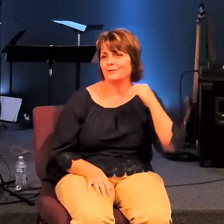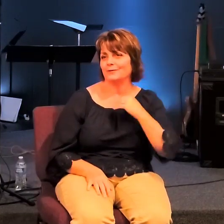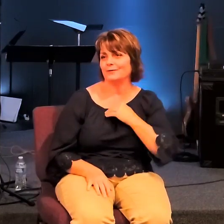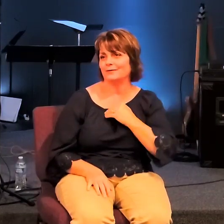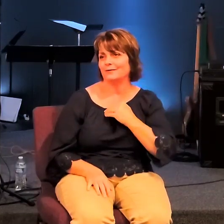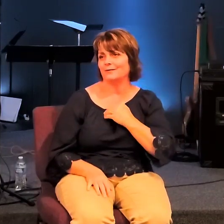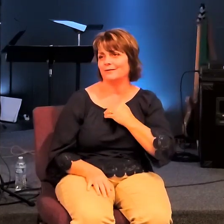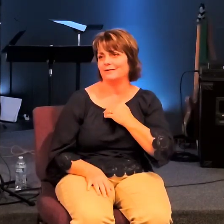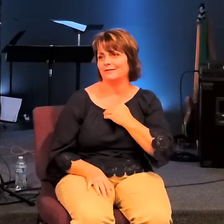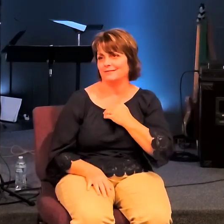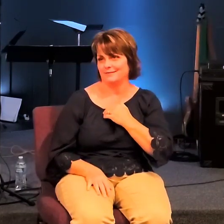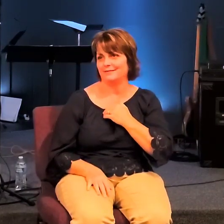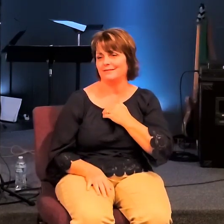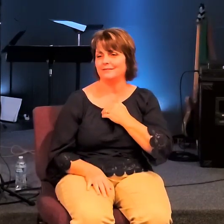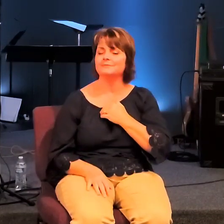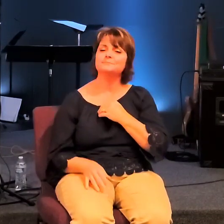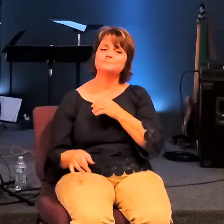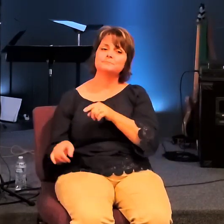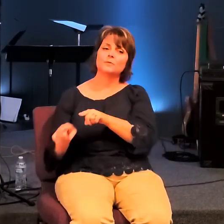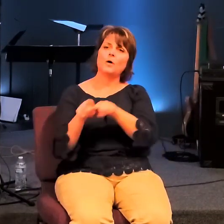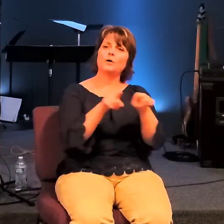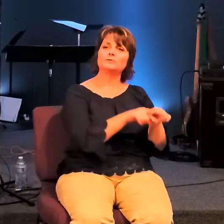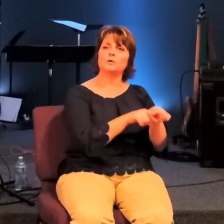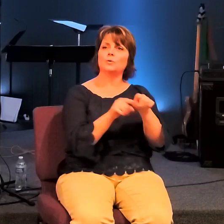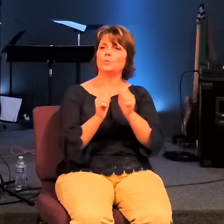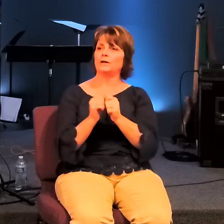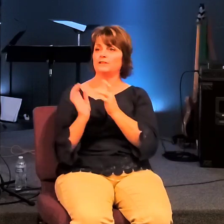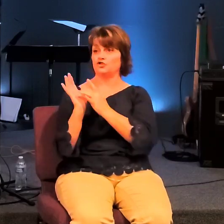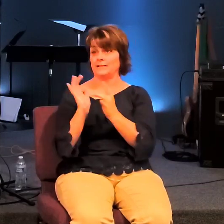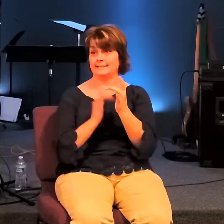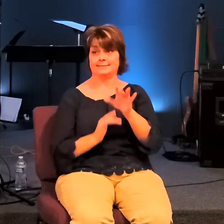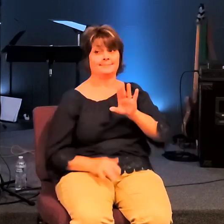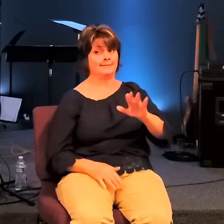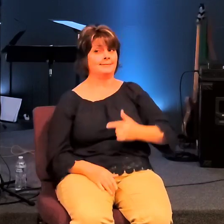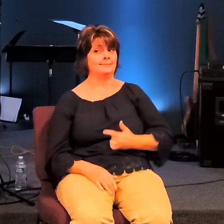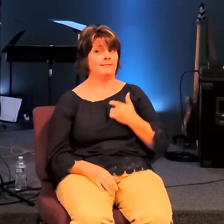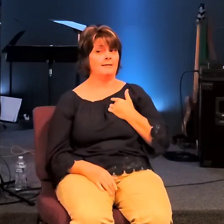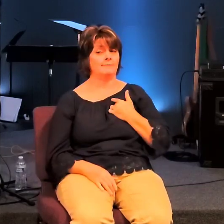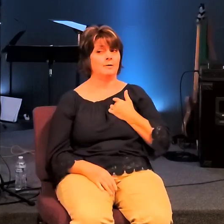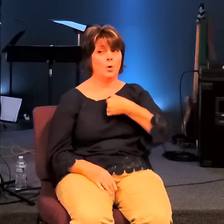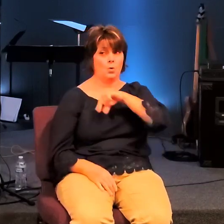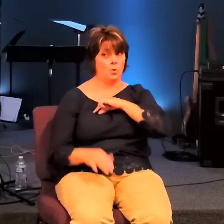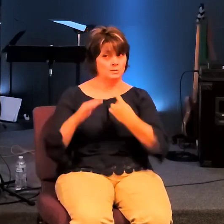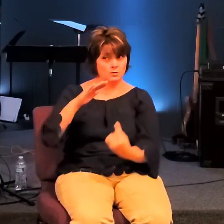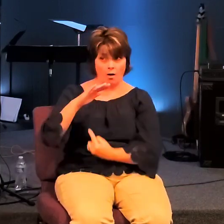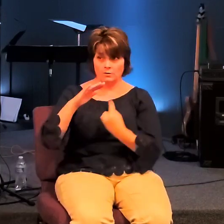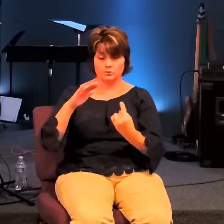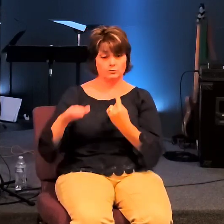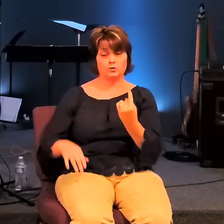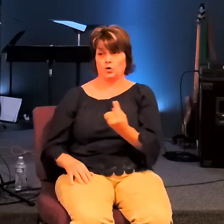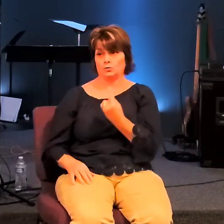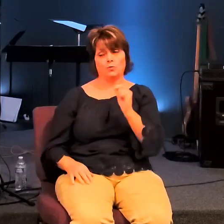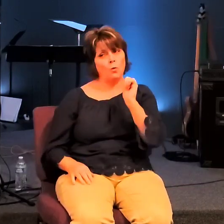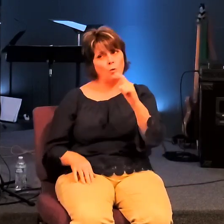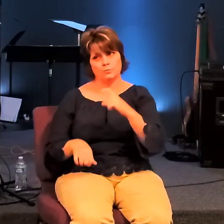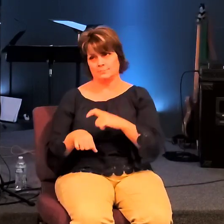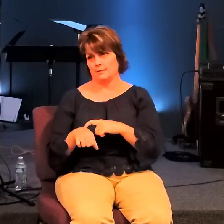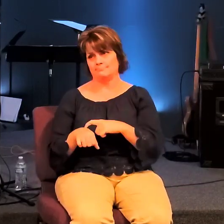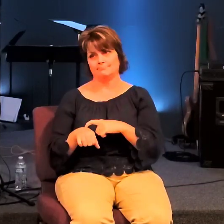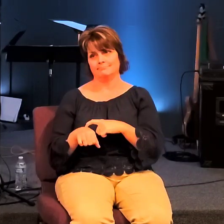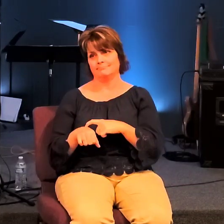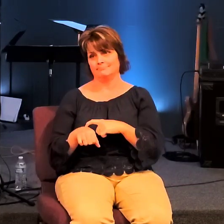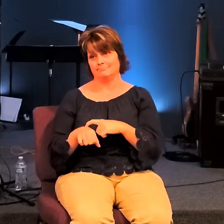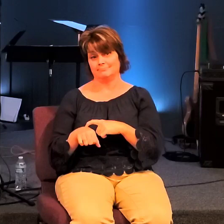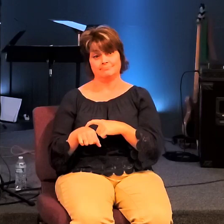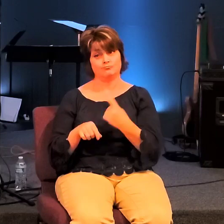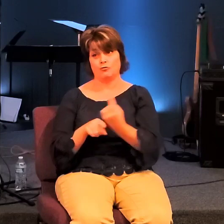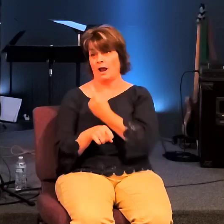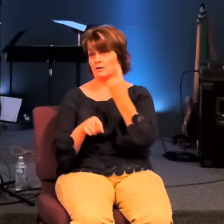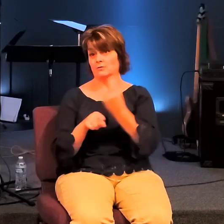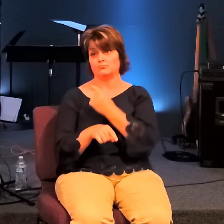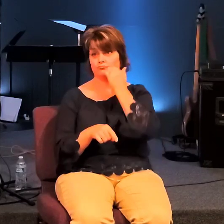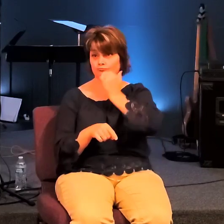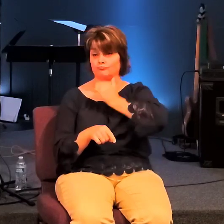the life of Jesus and it was actually a regular practice in the life of Jesus we see it first